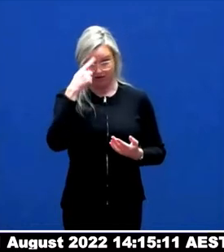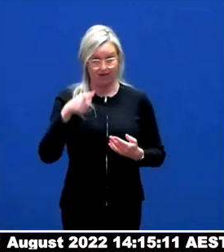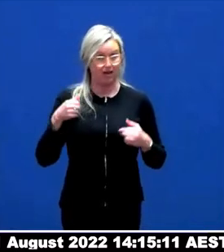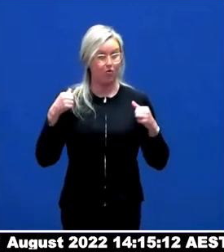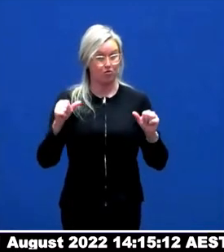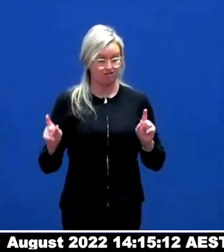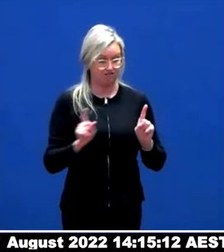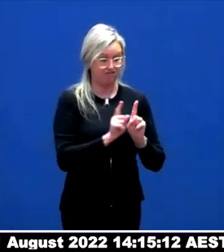The information is not getting through?